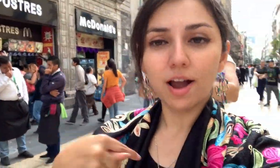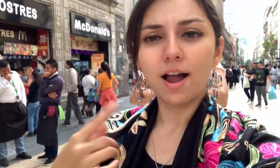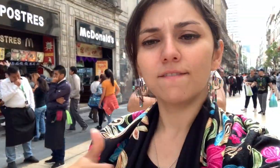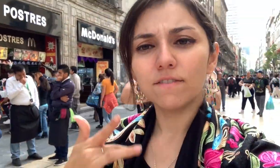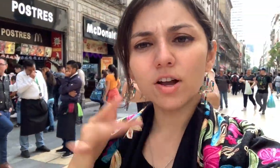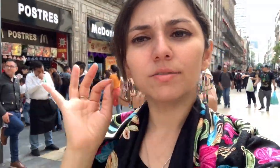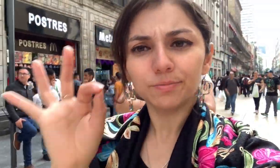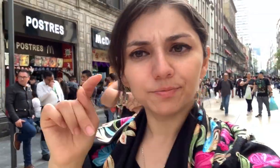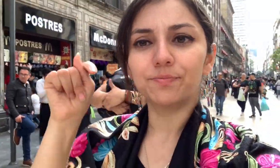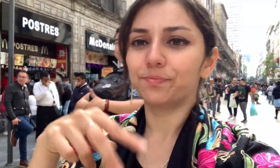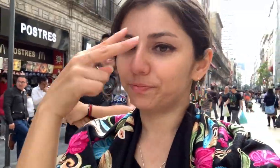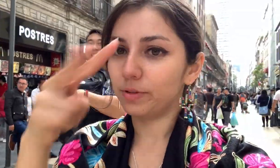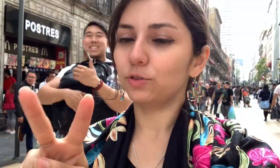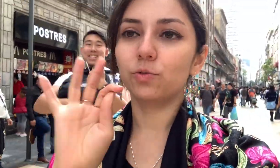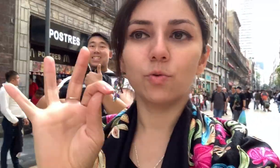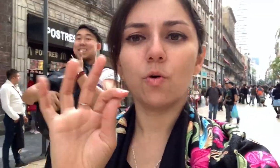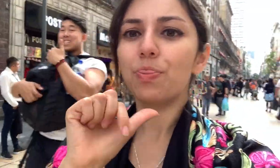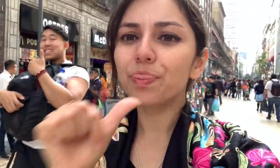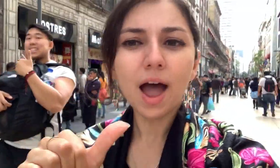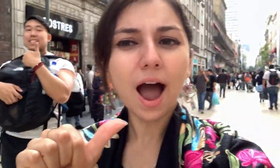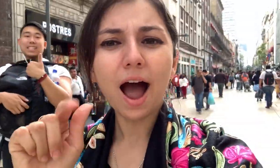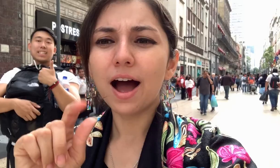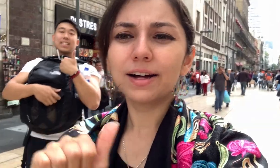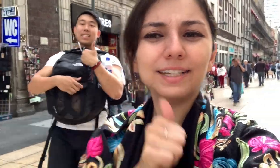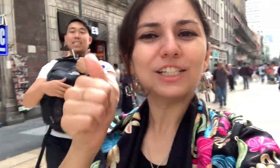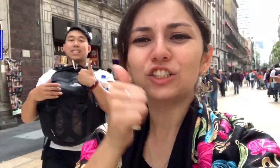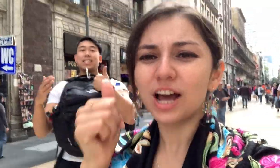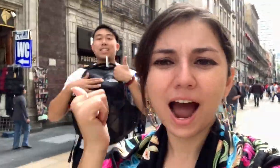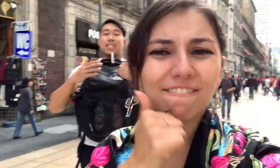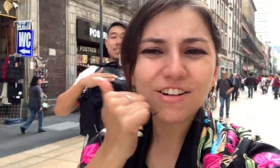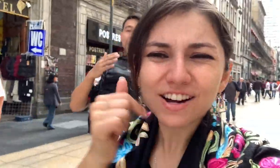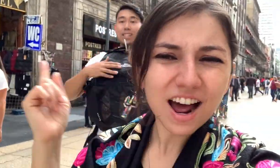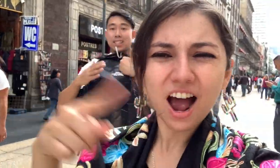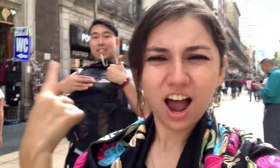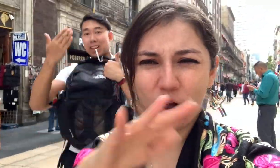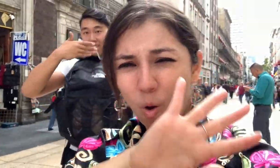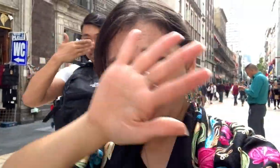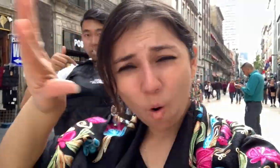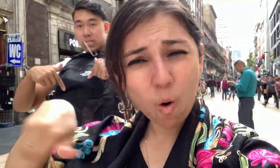So far here, I feel fine here in Mexico. It's not dangerous every day (like media says) it's not like that EVERYWHERE in the entire